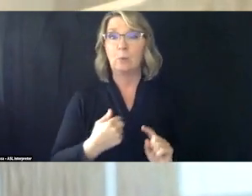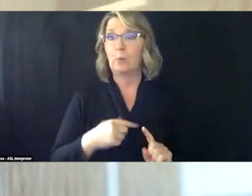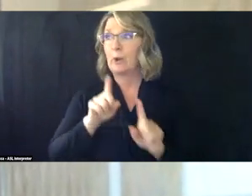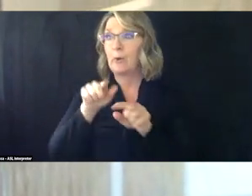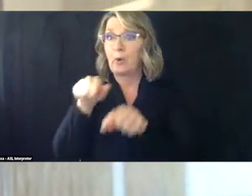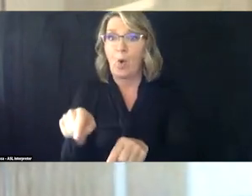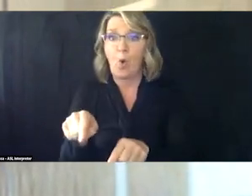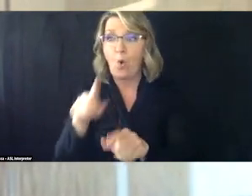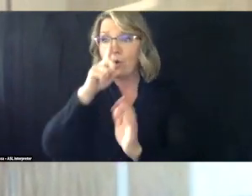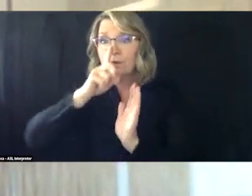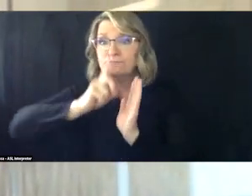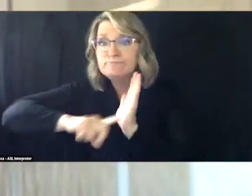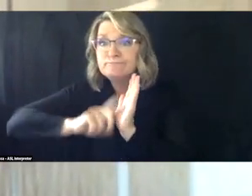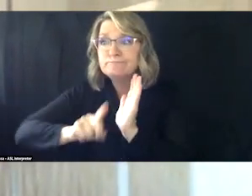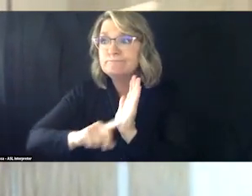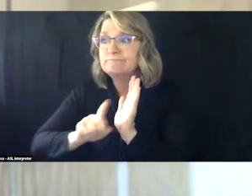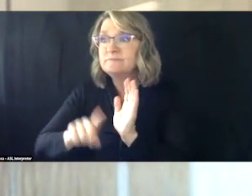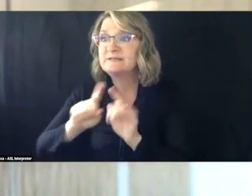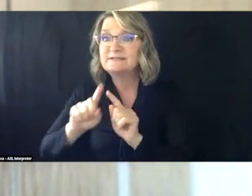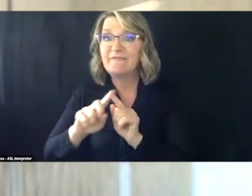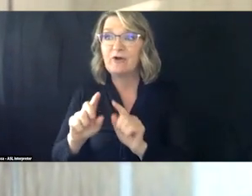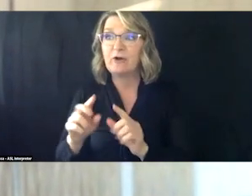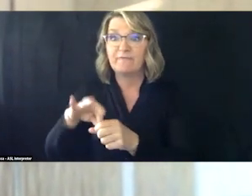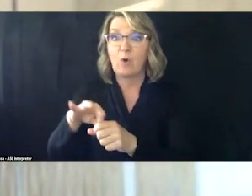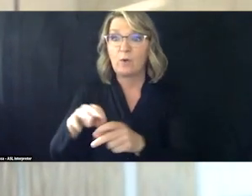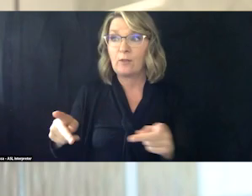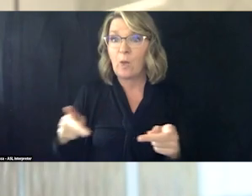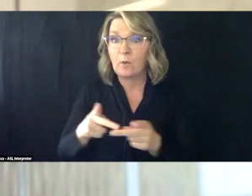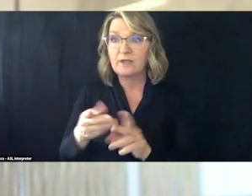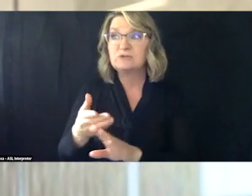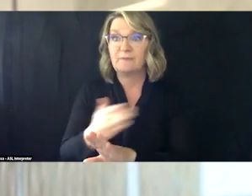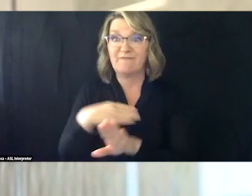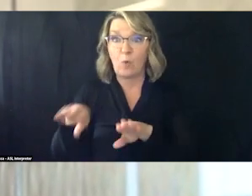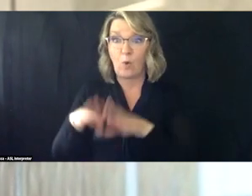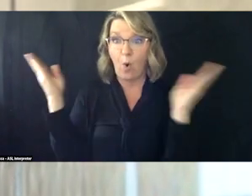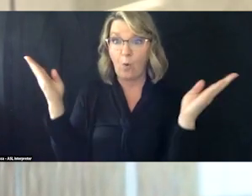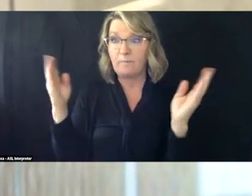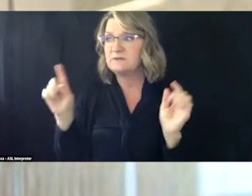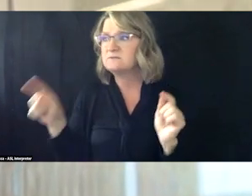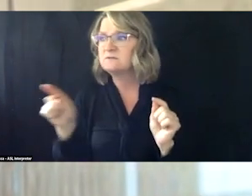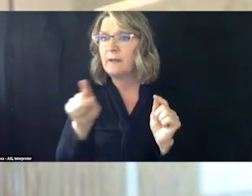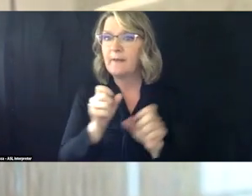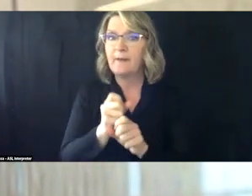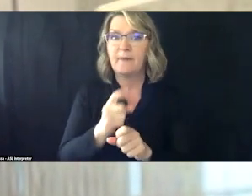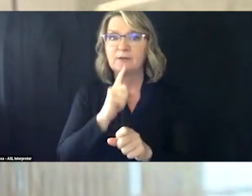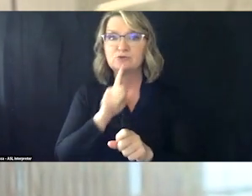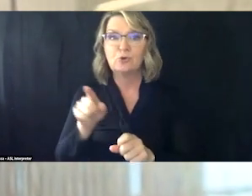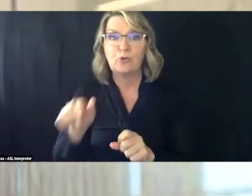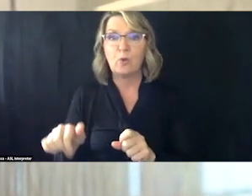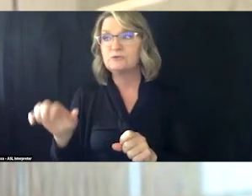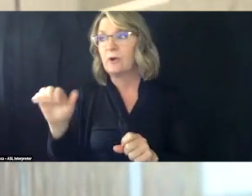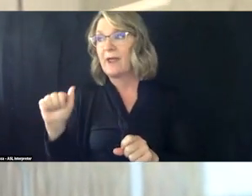we go out and do inspections of all of our voting locations before we use them those are ADA